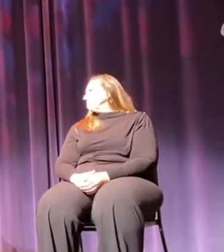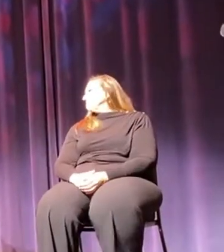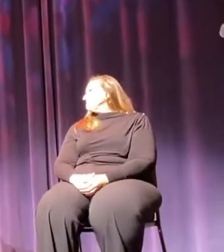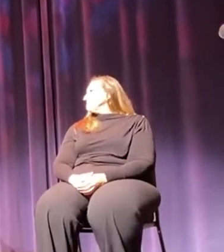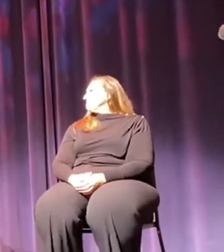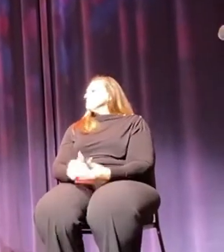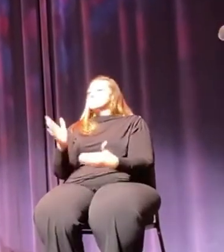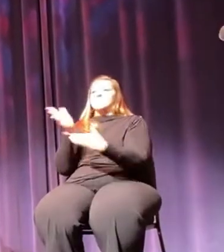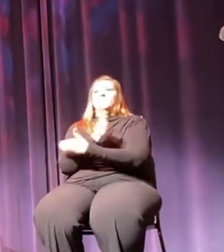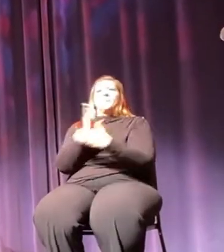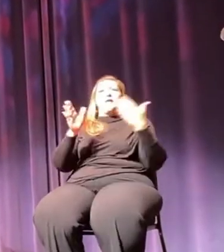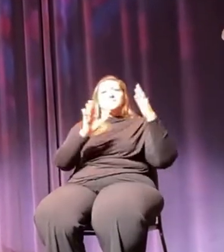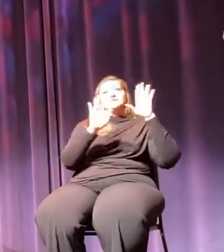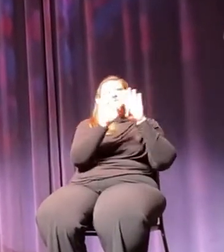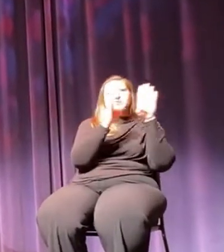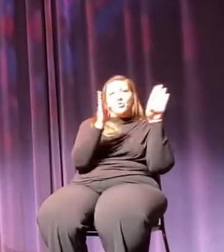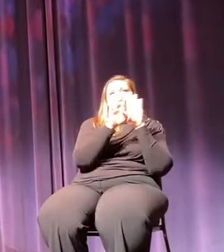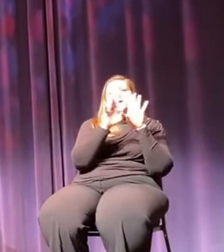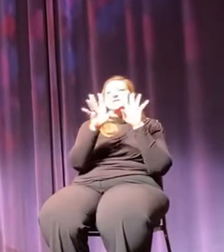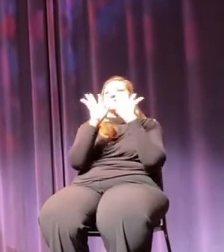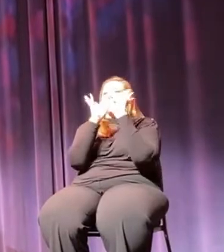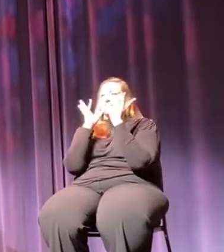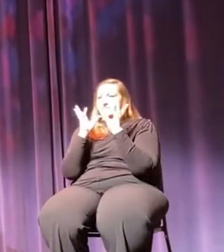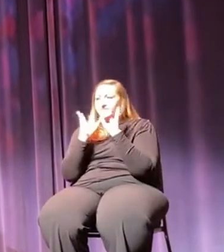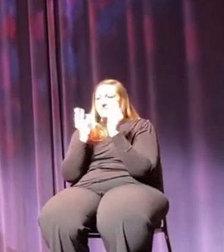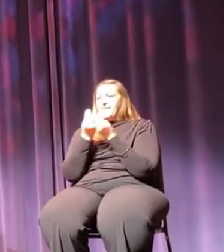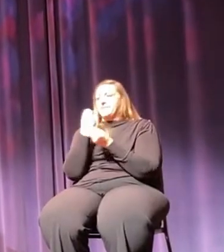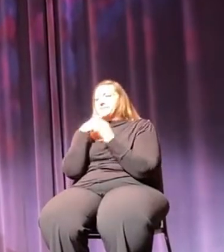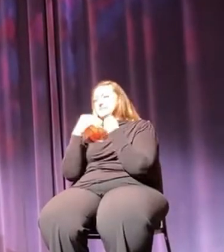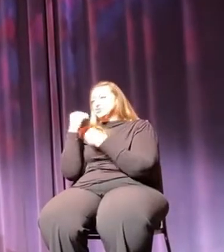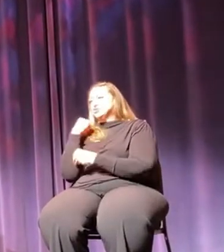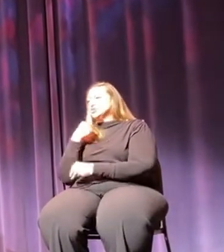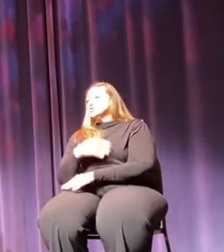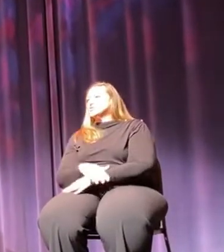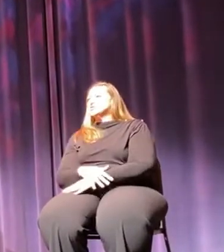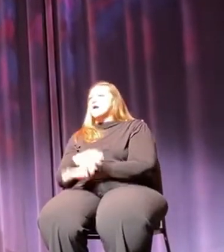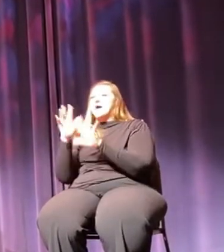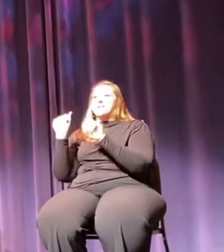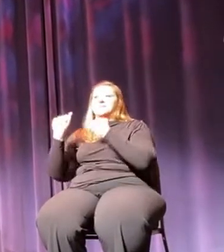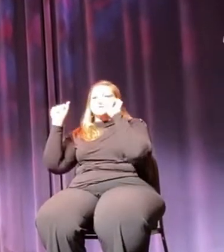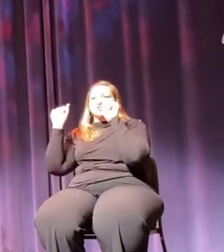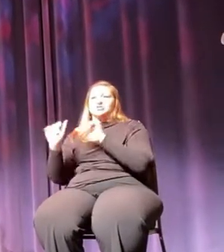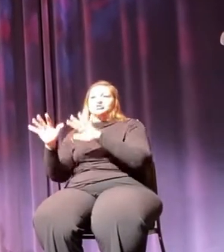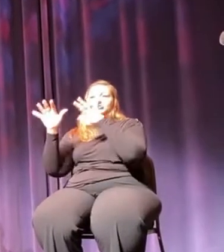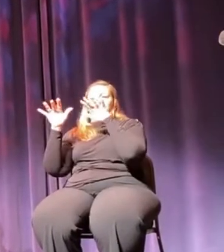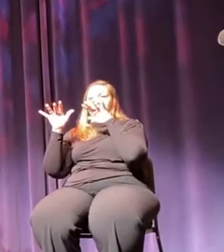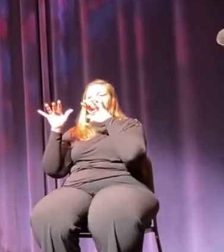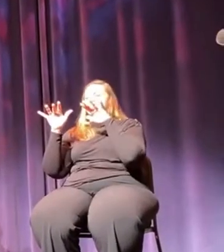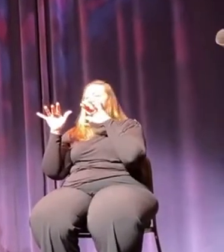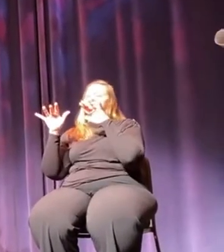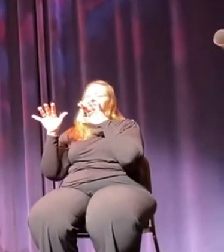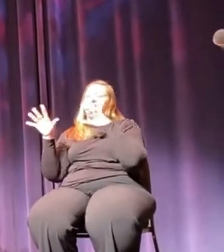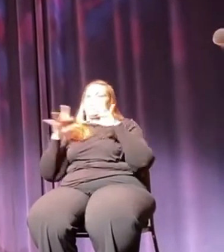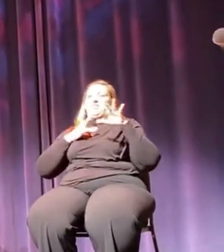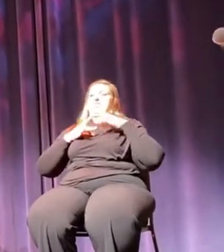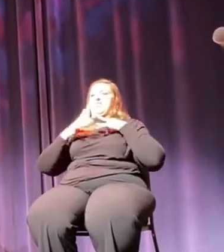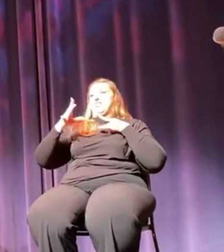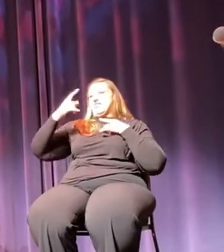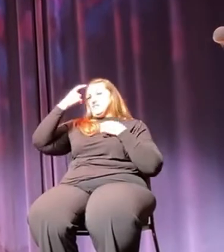Between doorways, appointments and family dinners. A magician, scathed by scaffold,